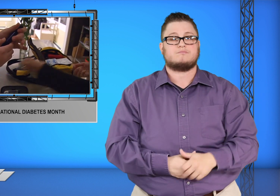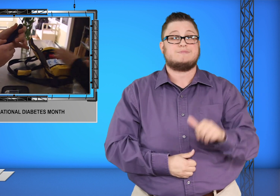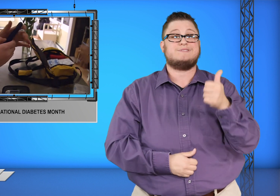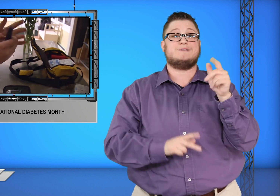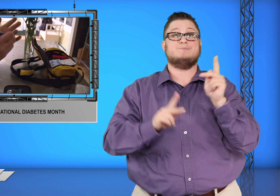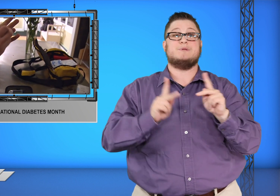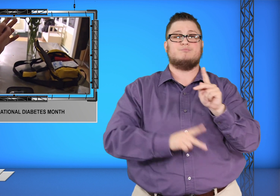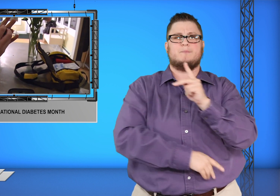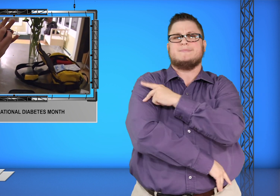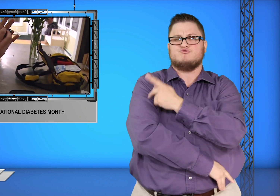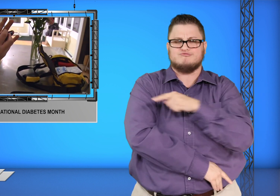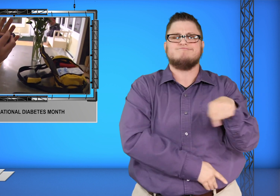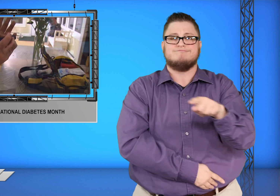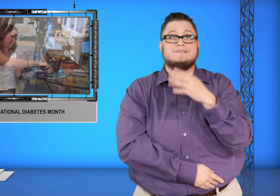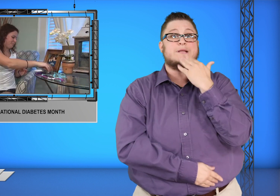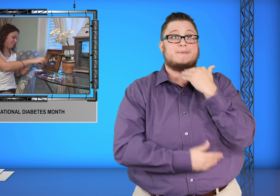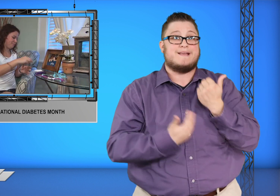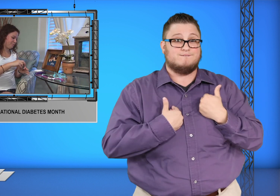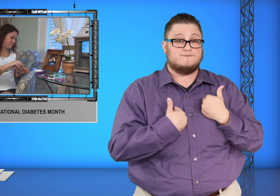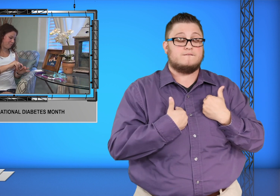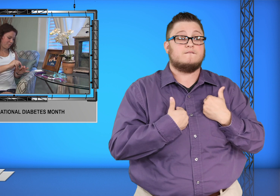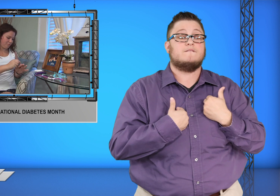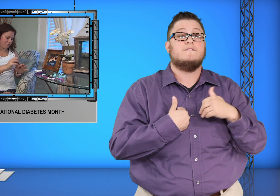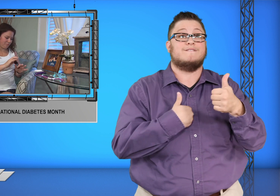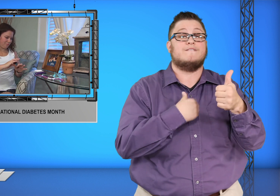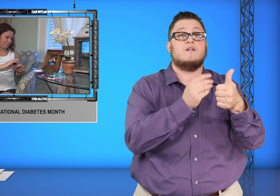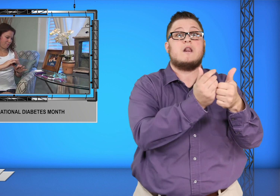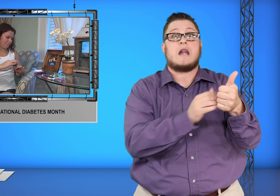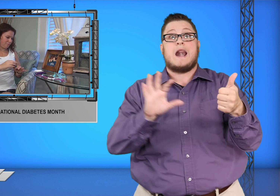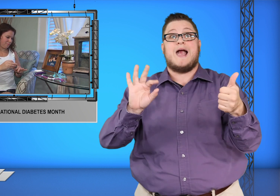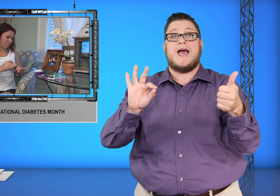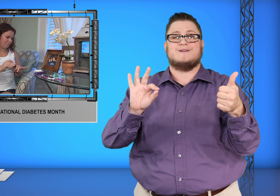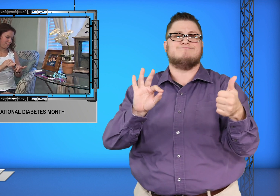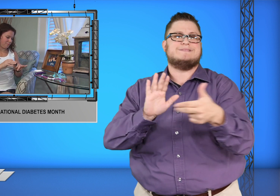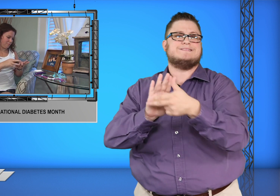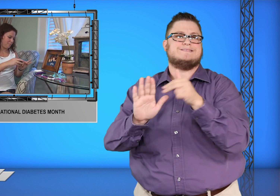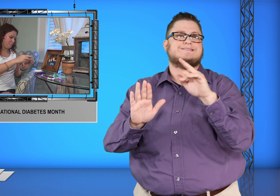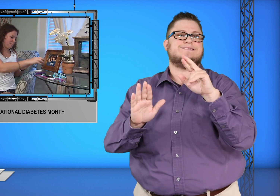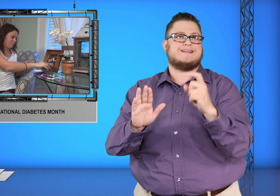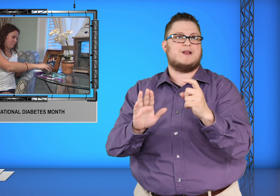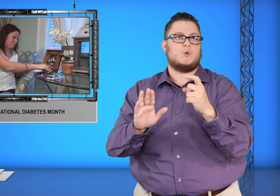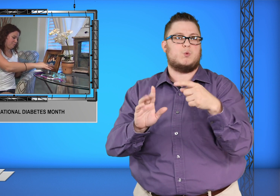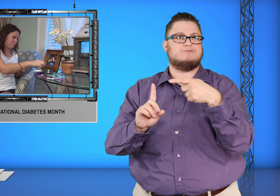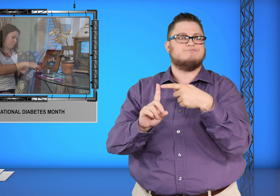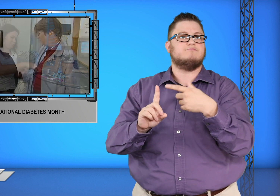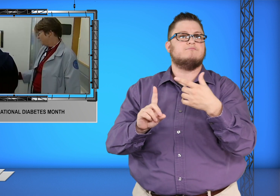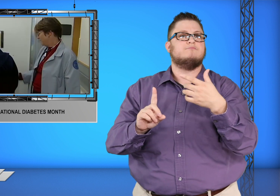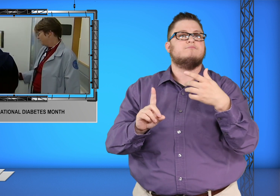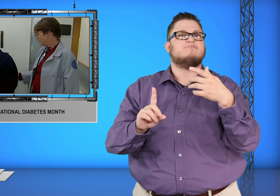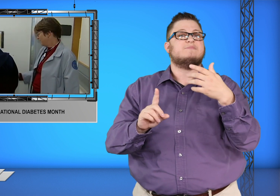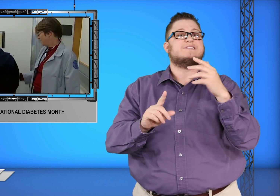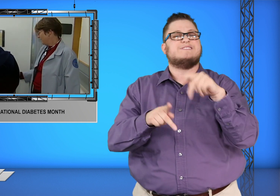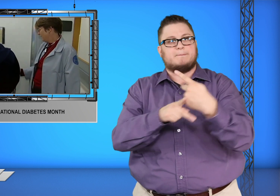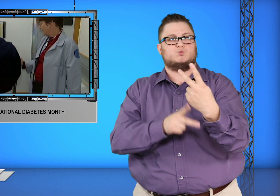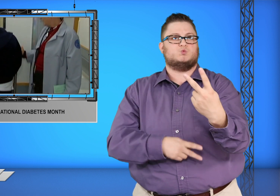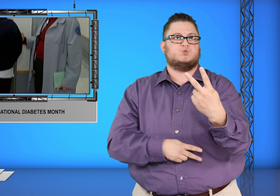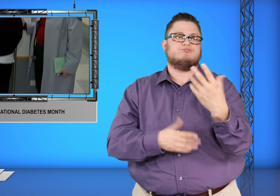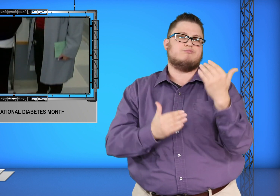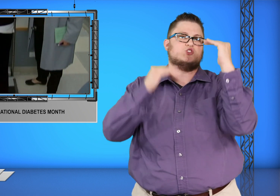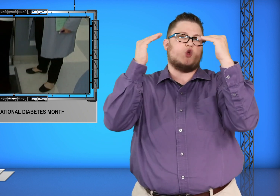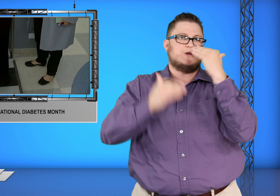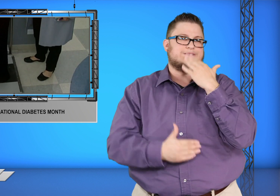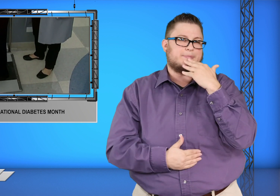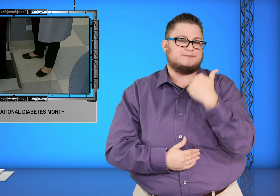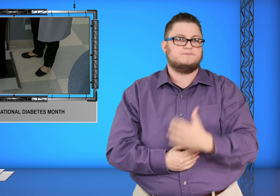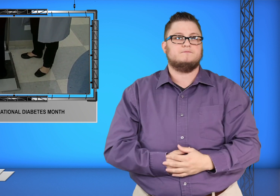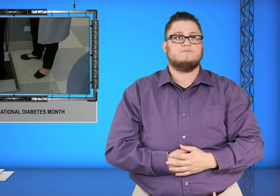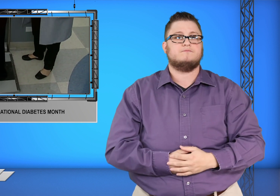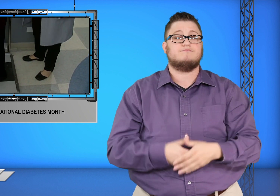9 out of 10 diabetes patients are diagnosed with type 2 or "adult-onset diabetes."